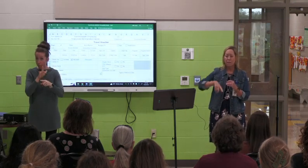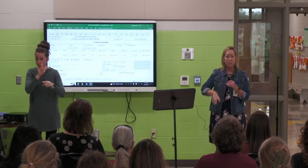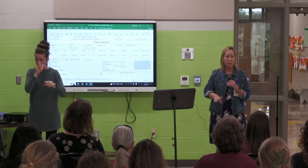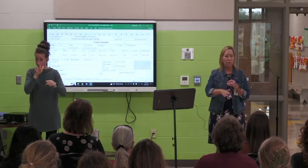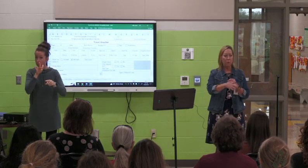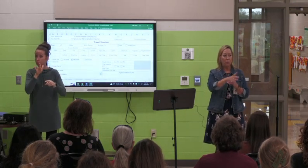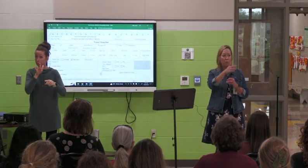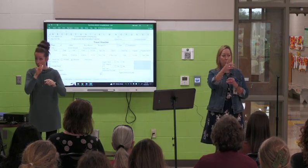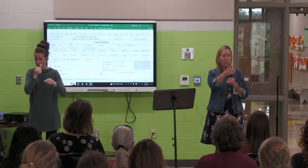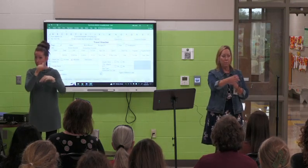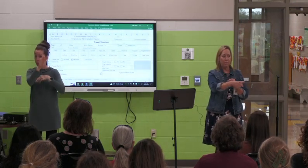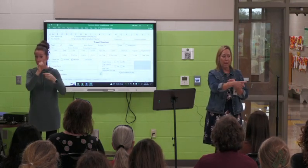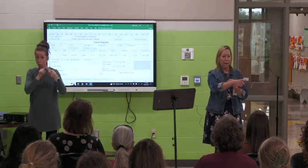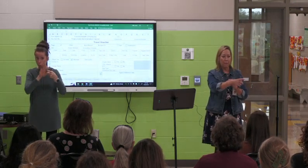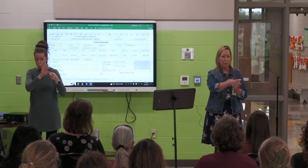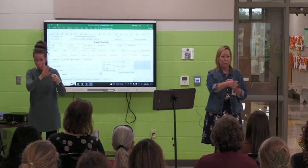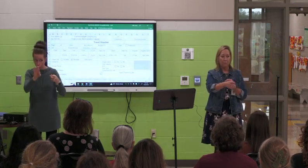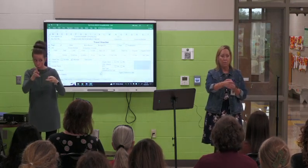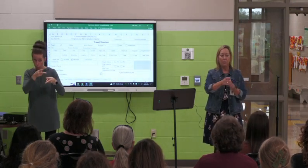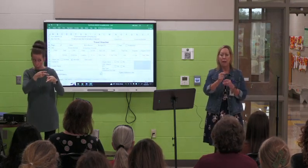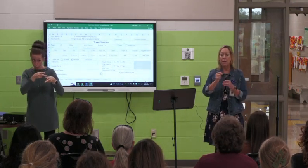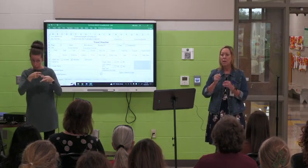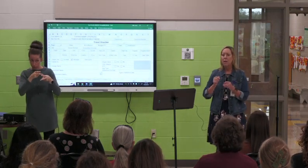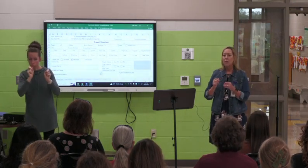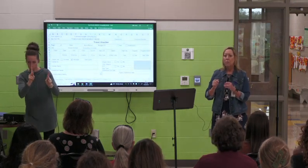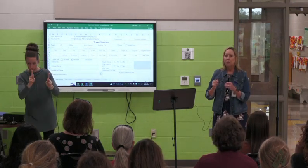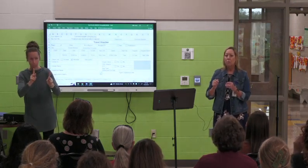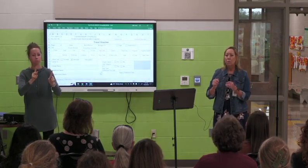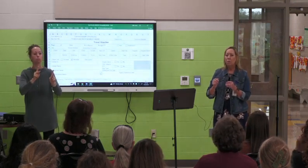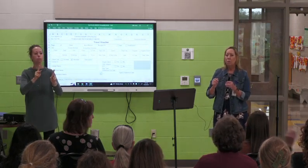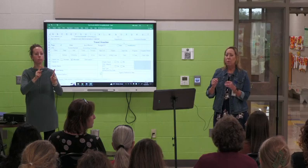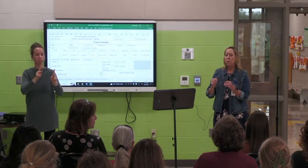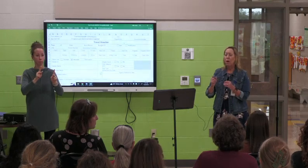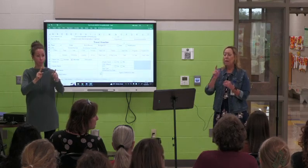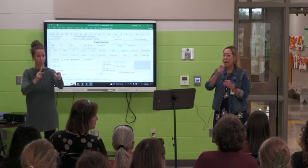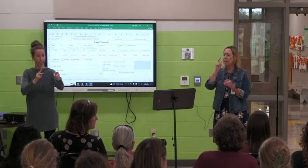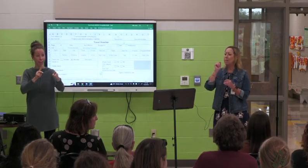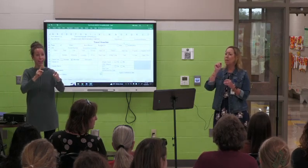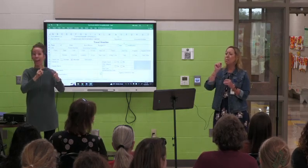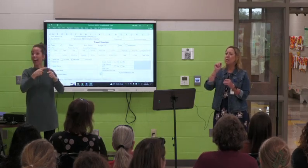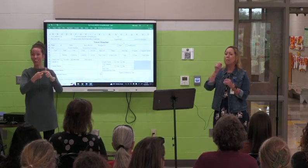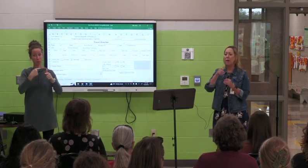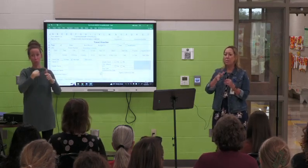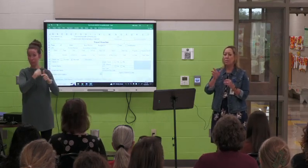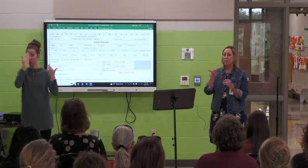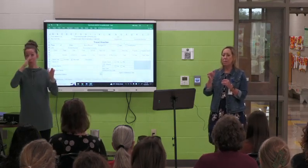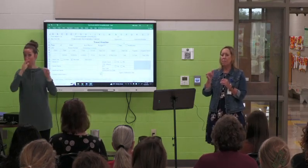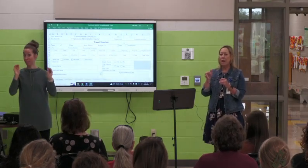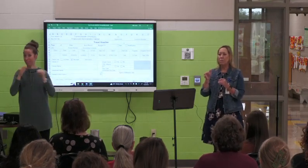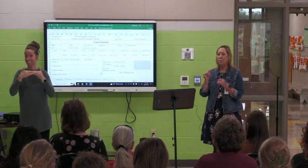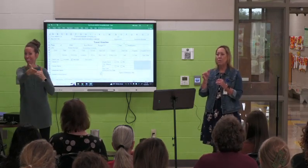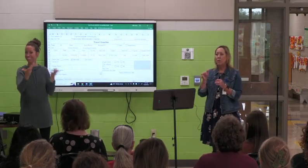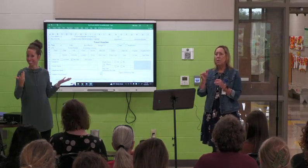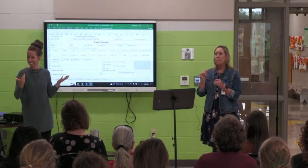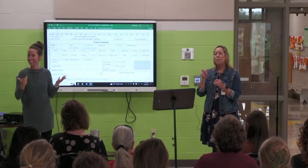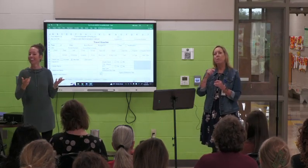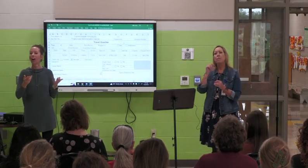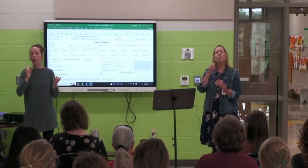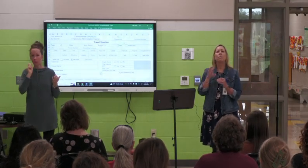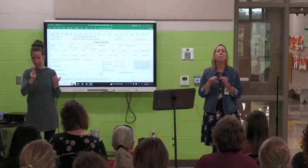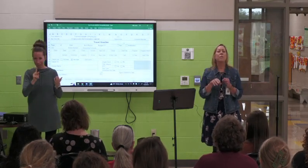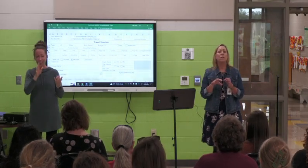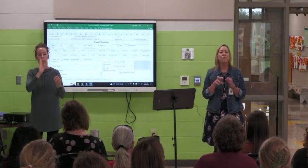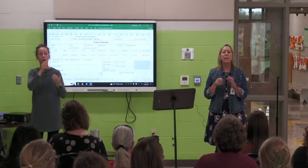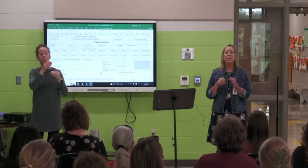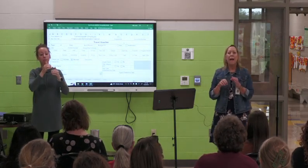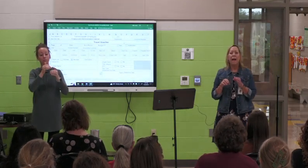routes to your supervisor okay okay so when it routes to your supervisor when when you fill it